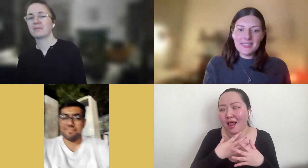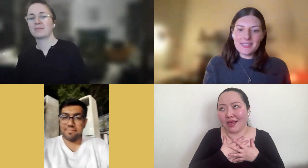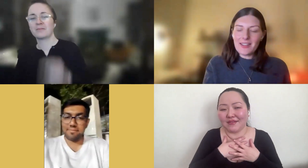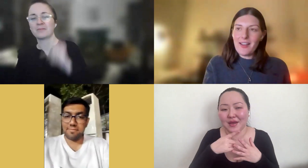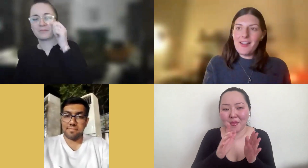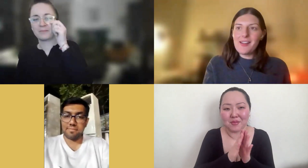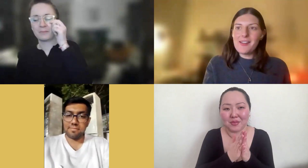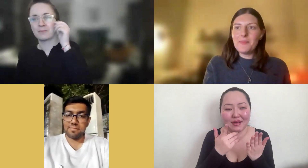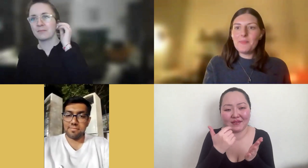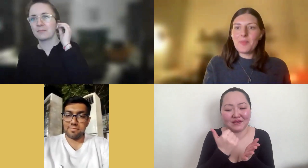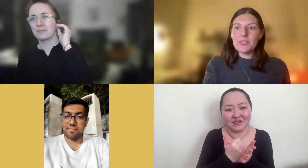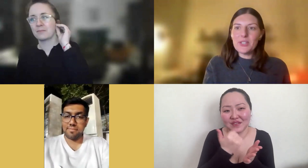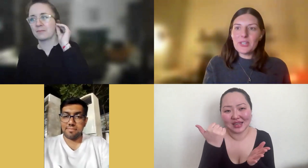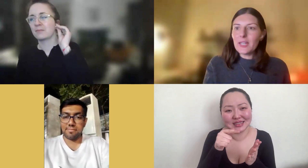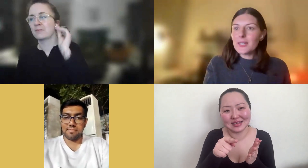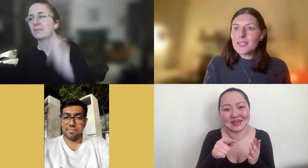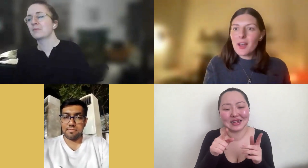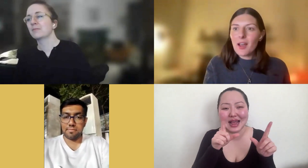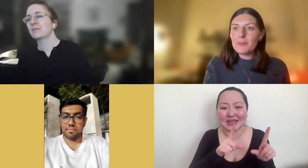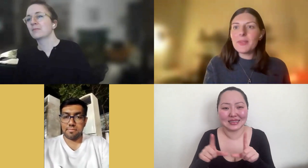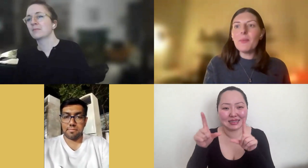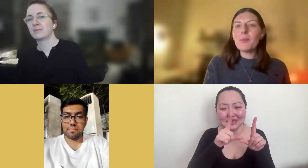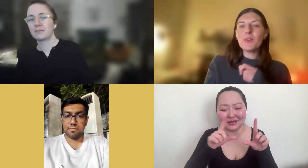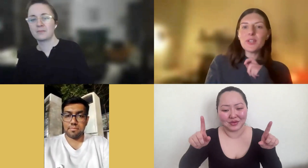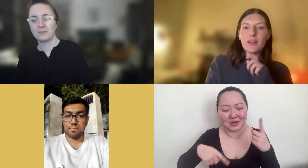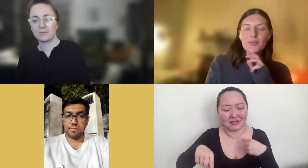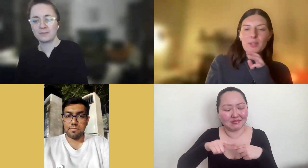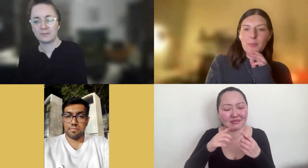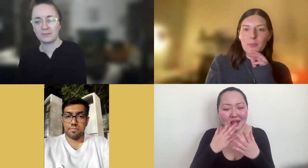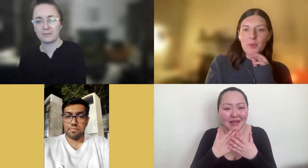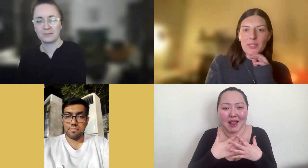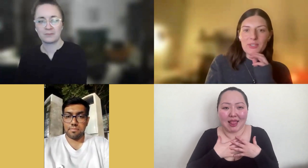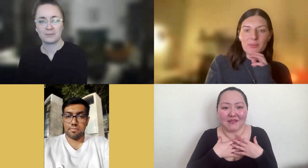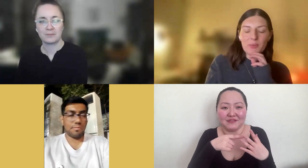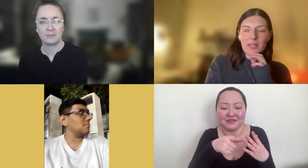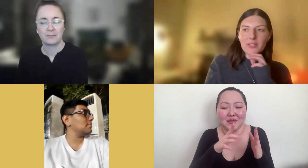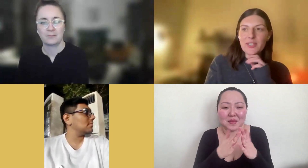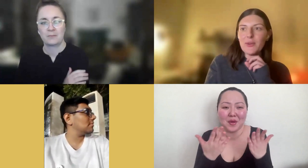Siddhant, I'm just looking at the time. We have time for a couple of more questions before we go